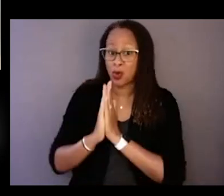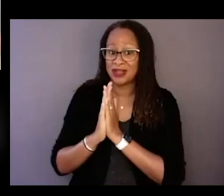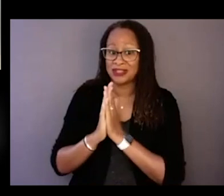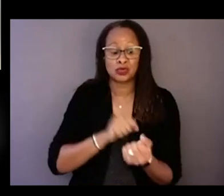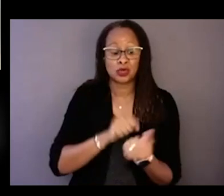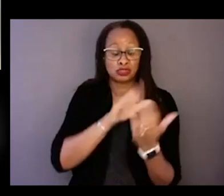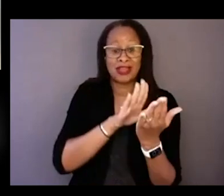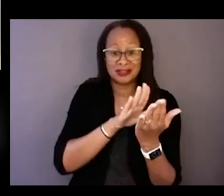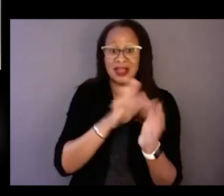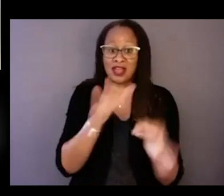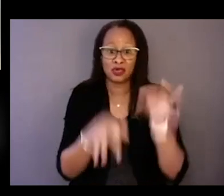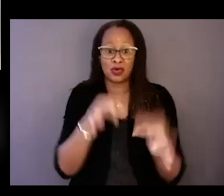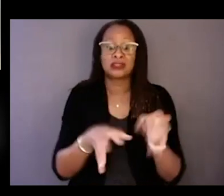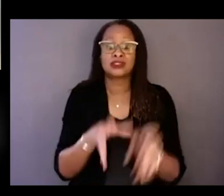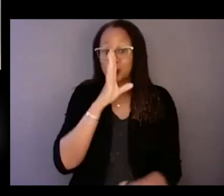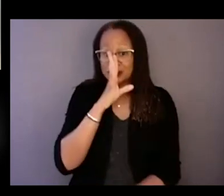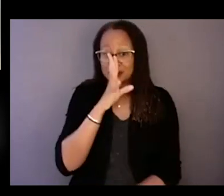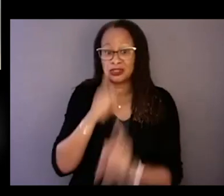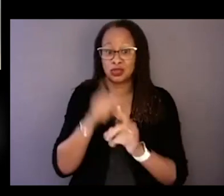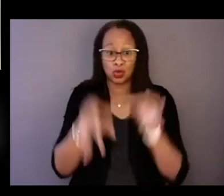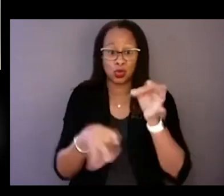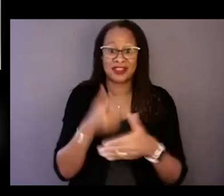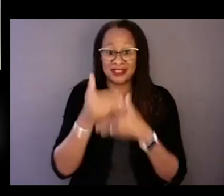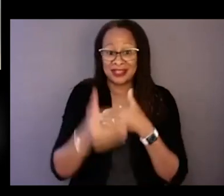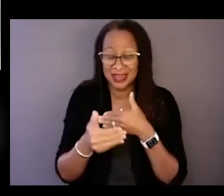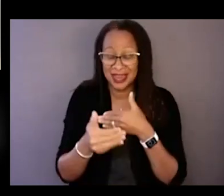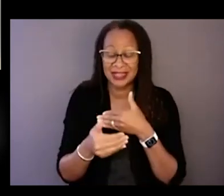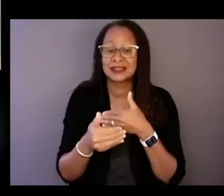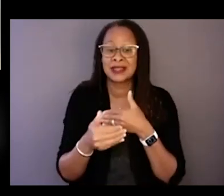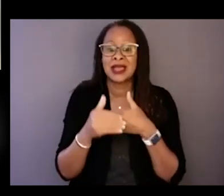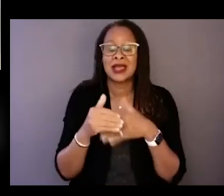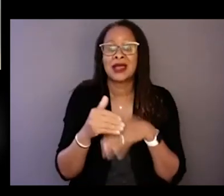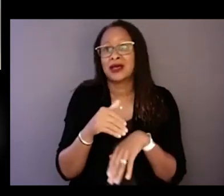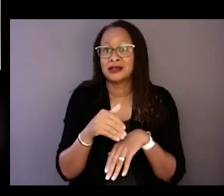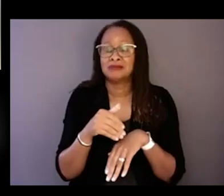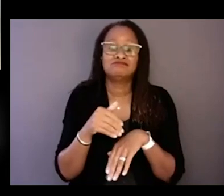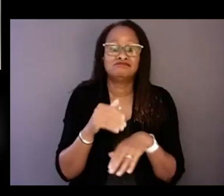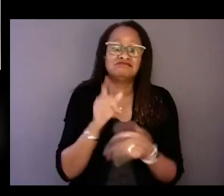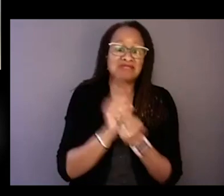So Britney is going to speak to the court at this next hearing on June 23rd, which is very unusual. This rarely happens